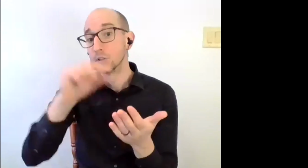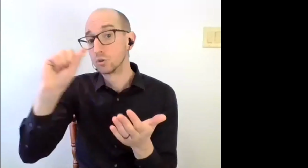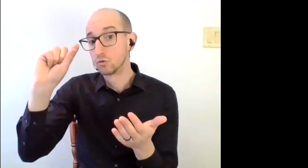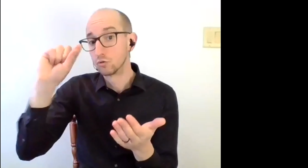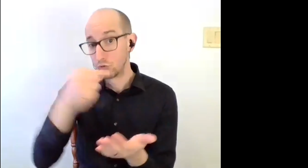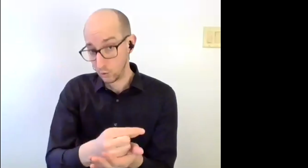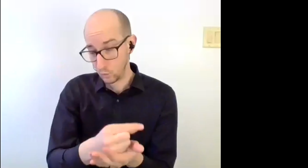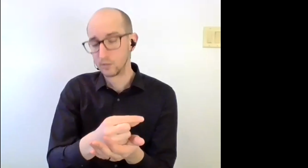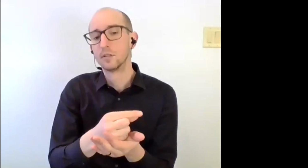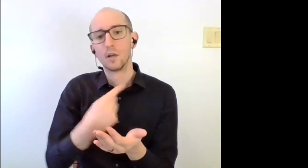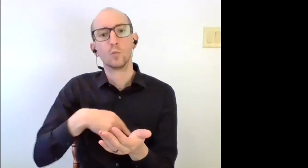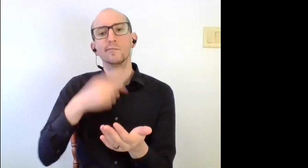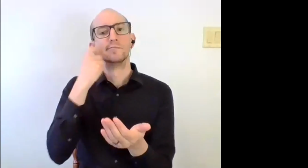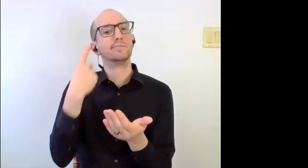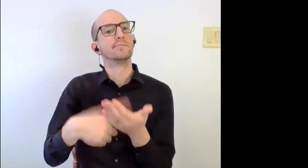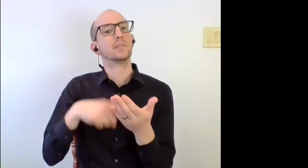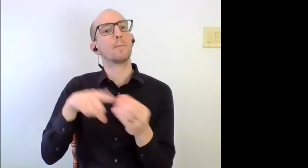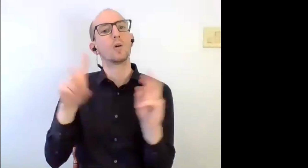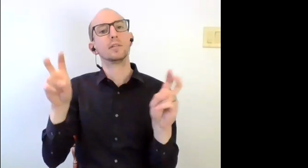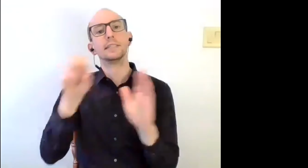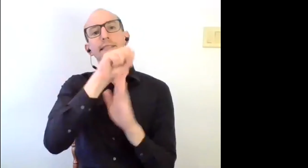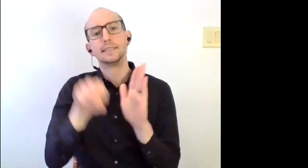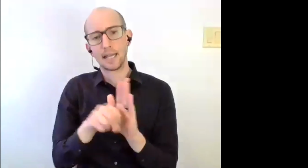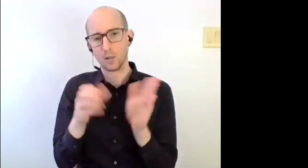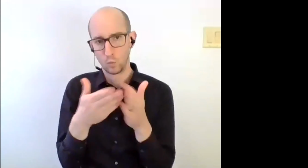to.